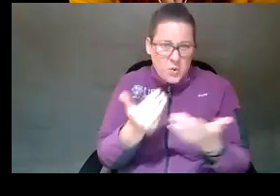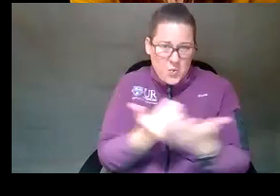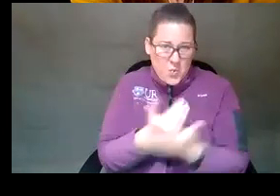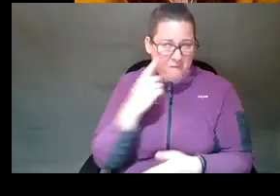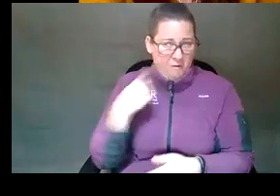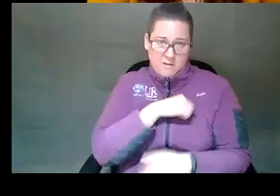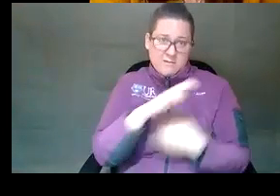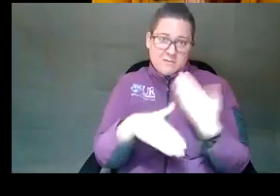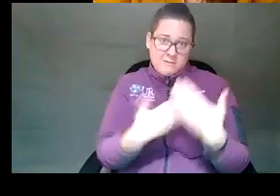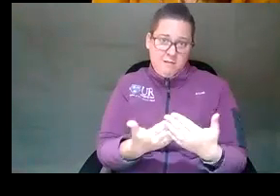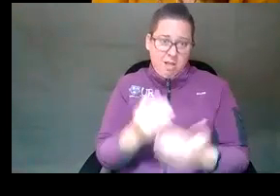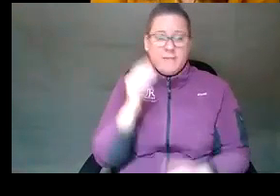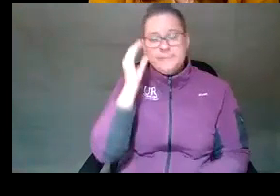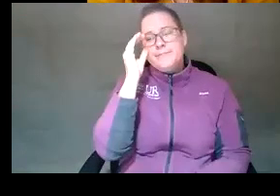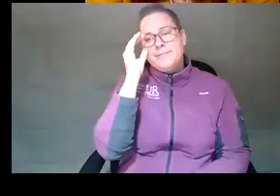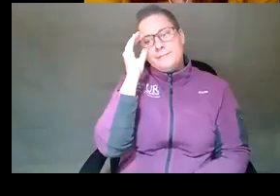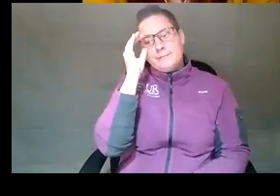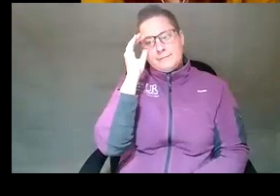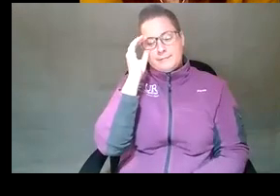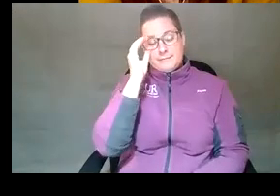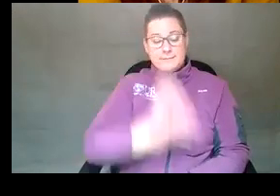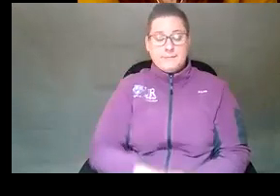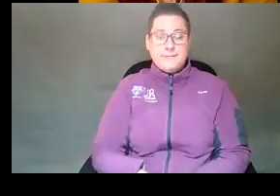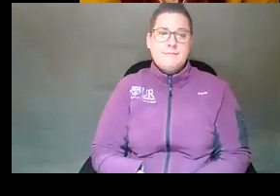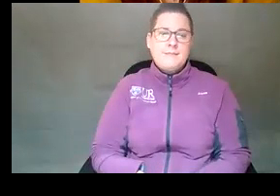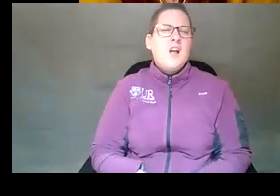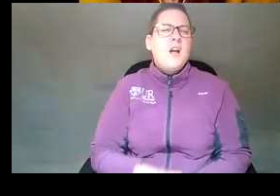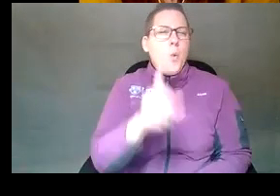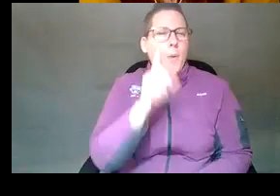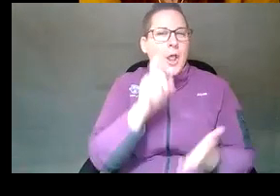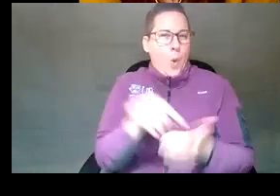and so I think we'll see some a number of similarities and also some differences